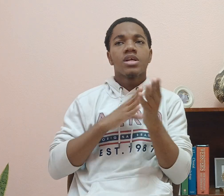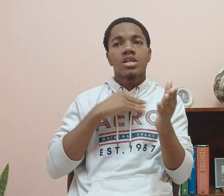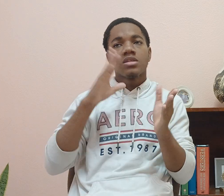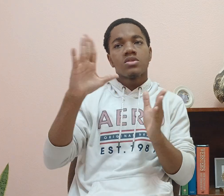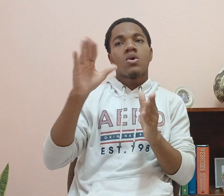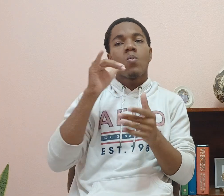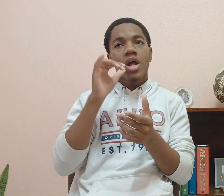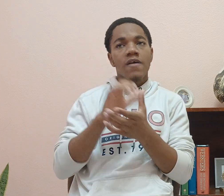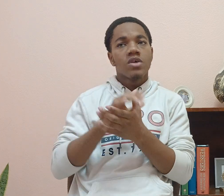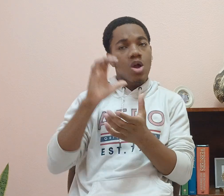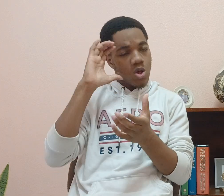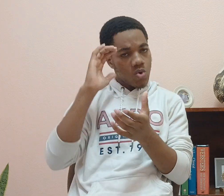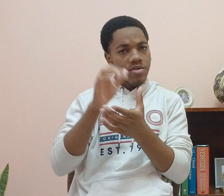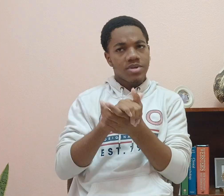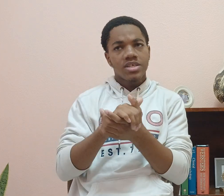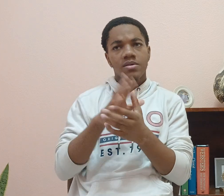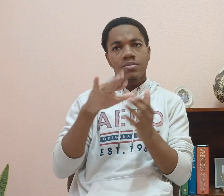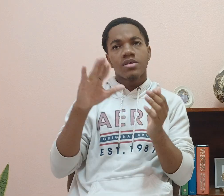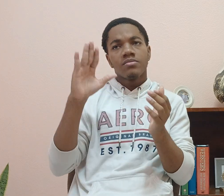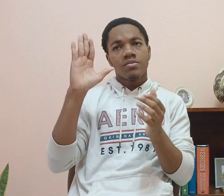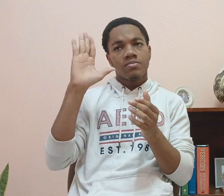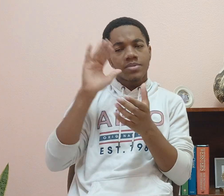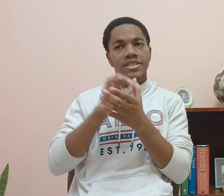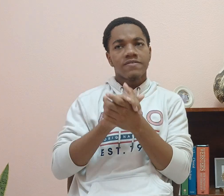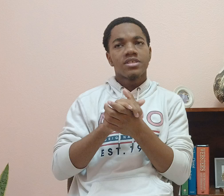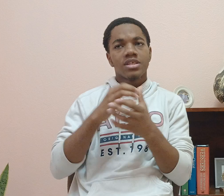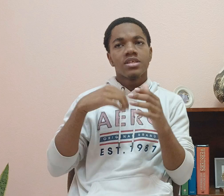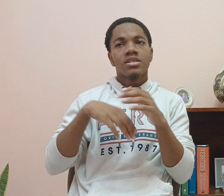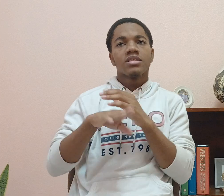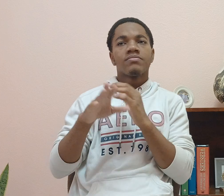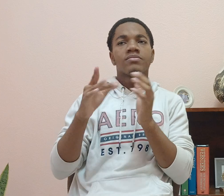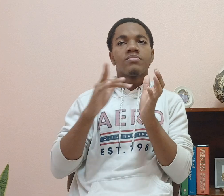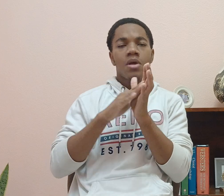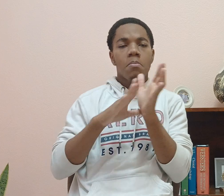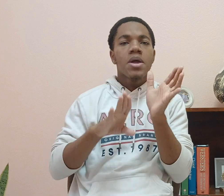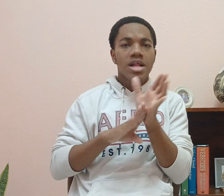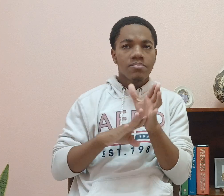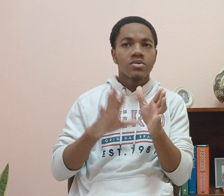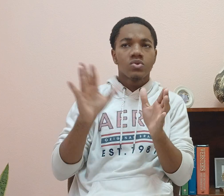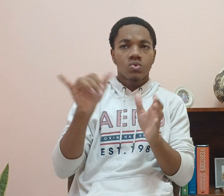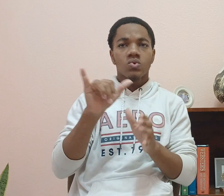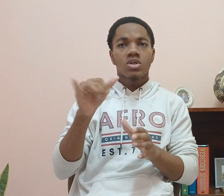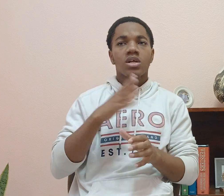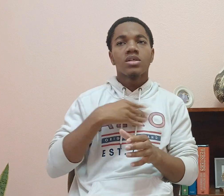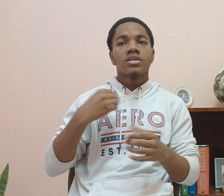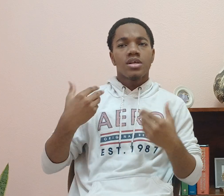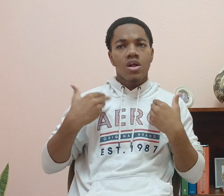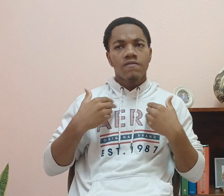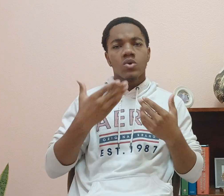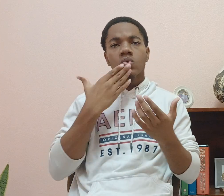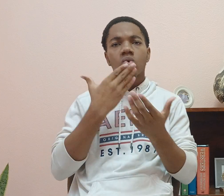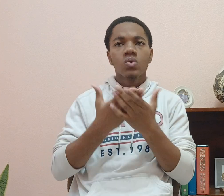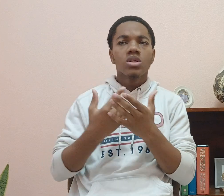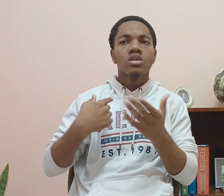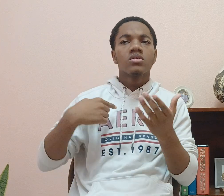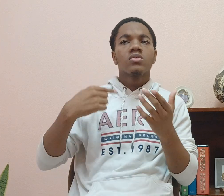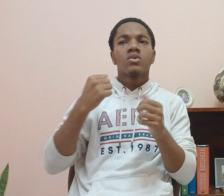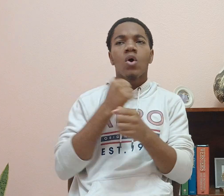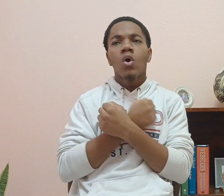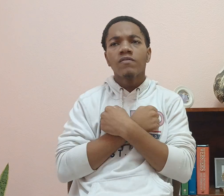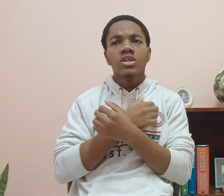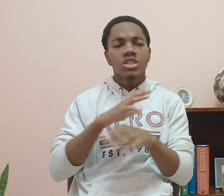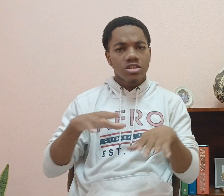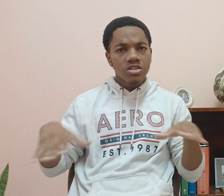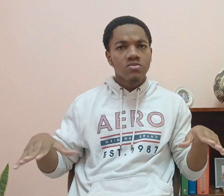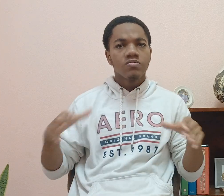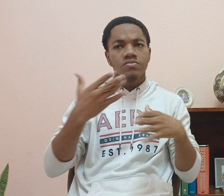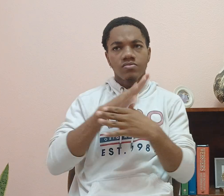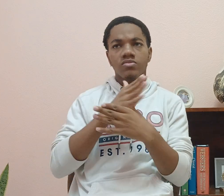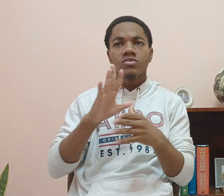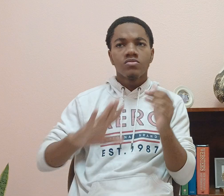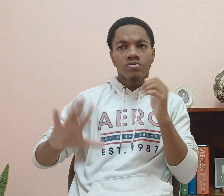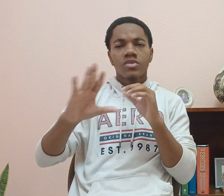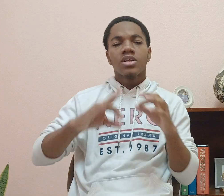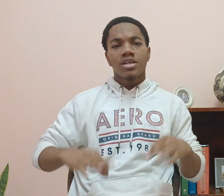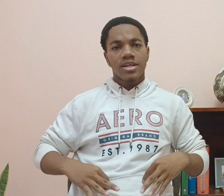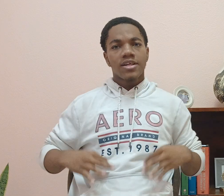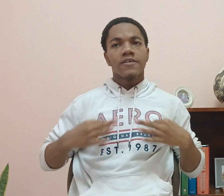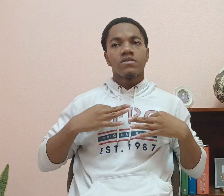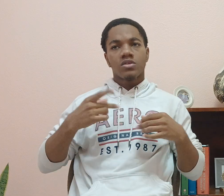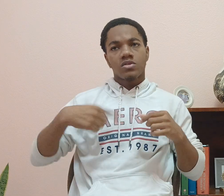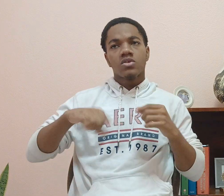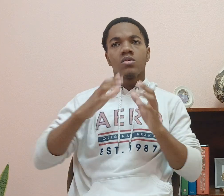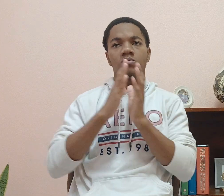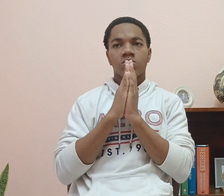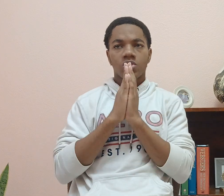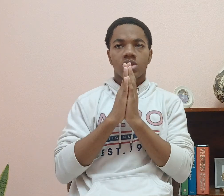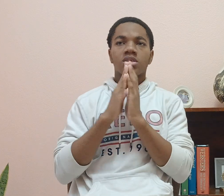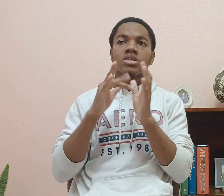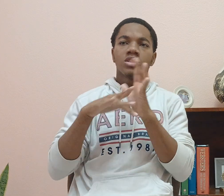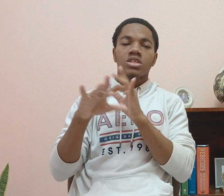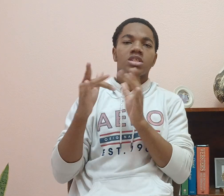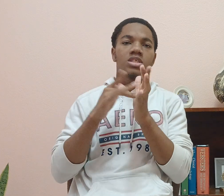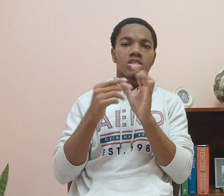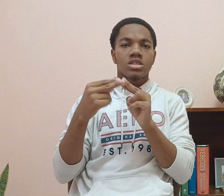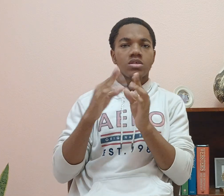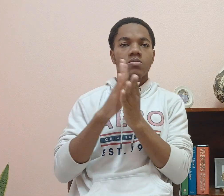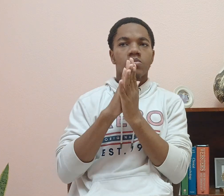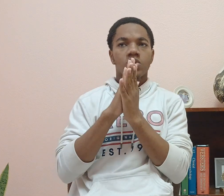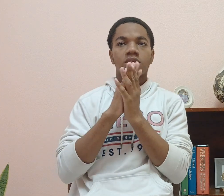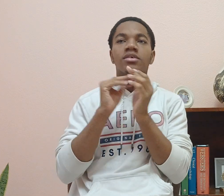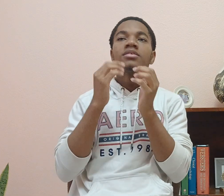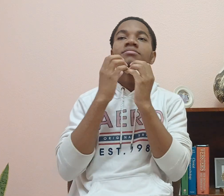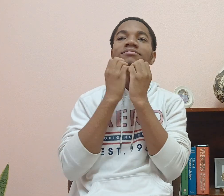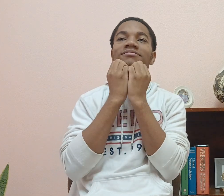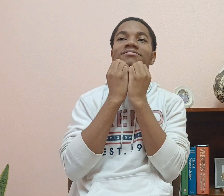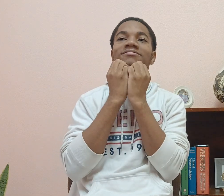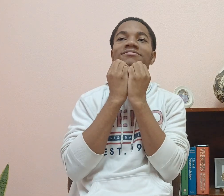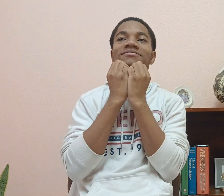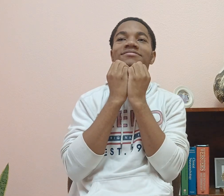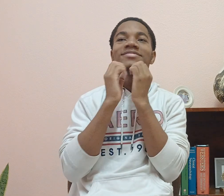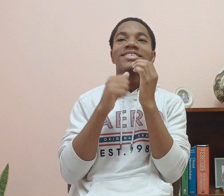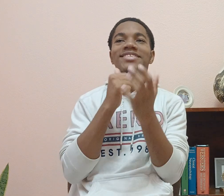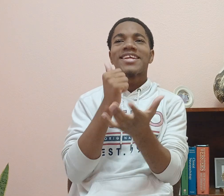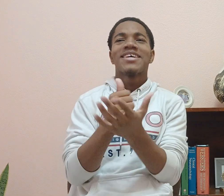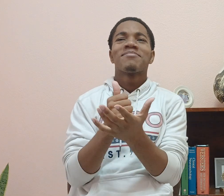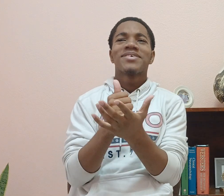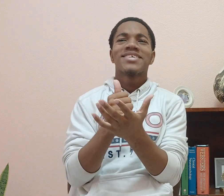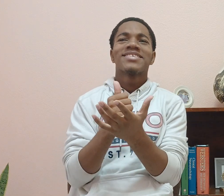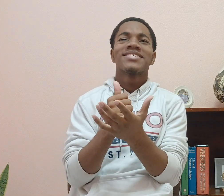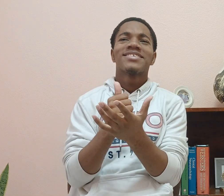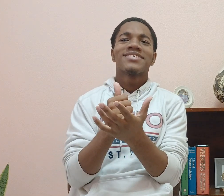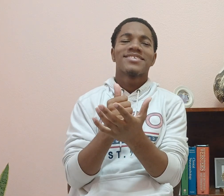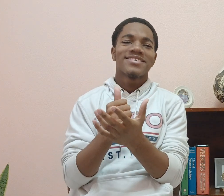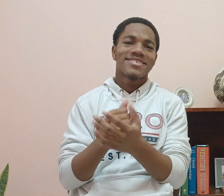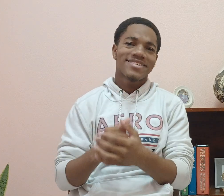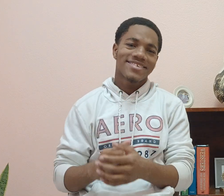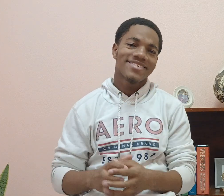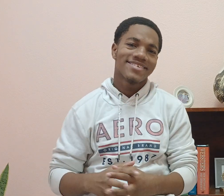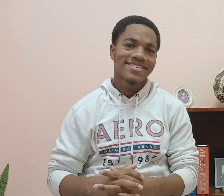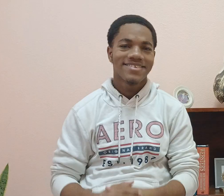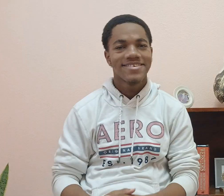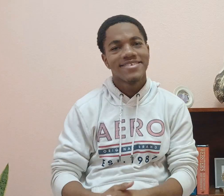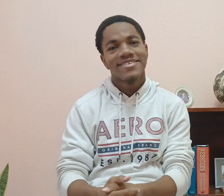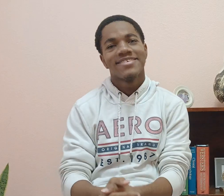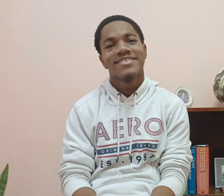respectful and loving children to share that life. These things we ask in Jesus’ precious name. Amen.